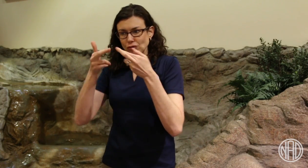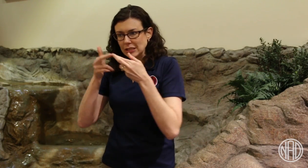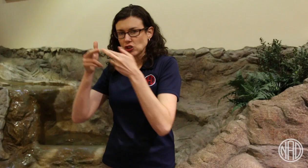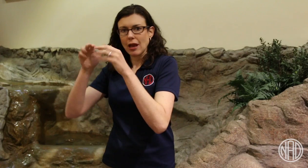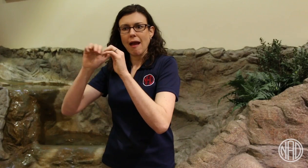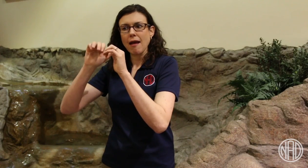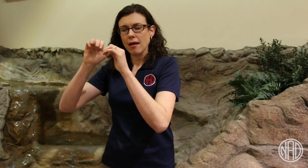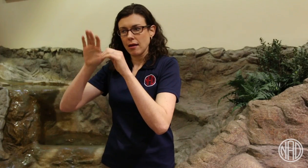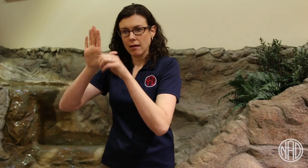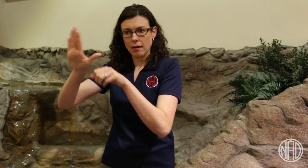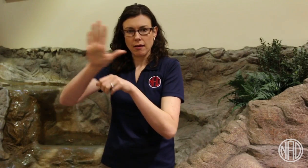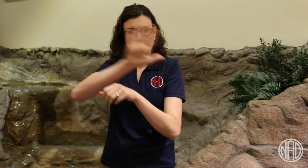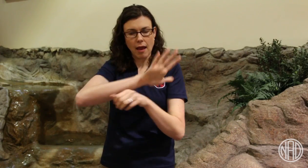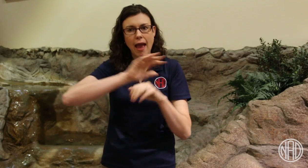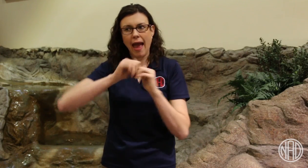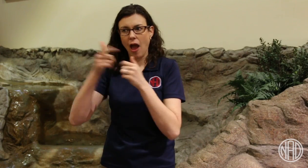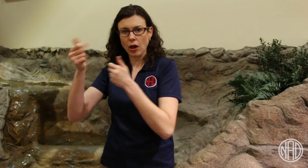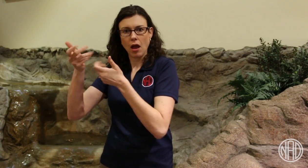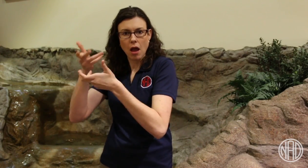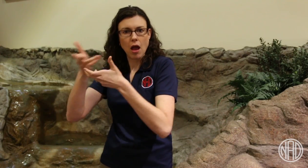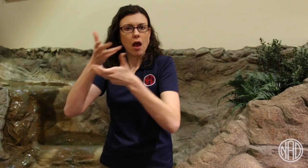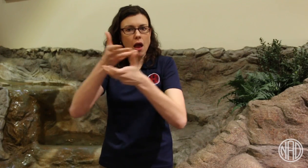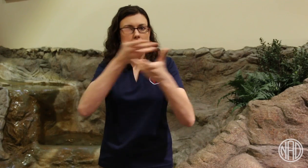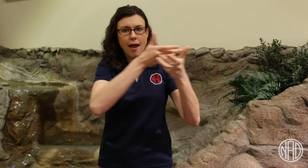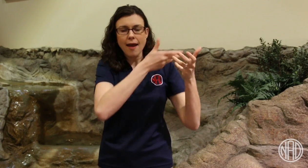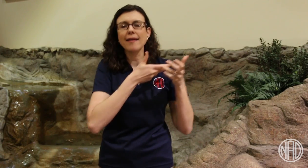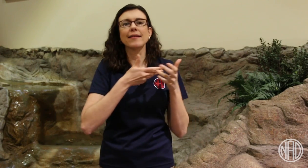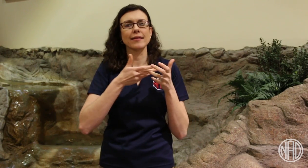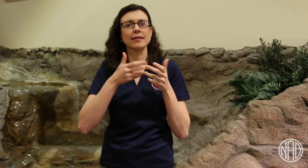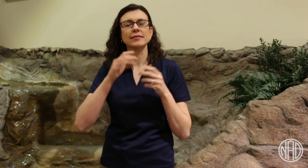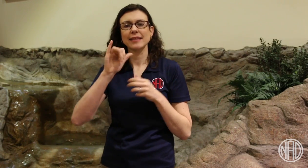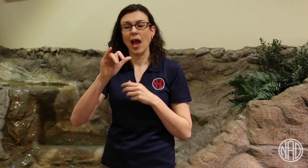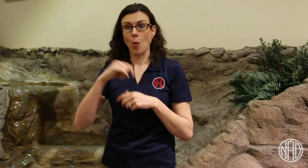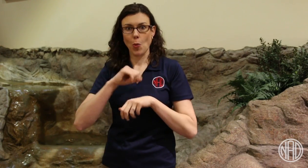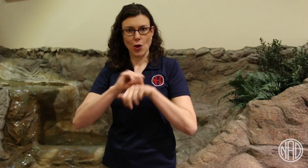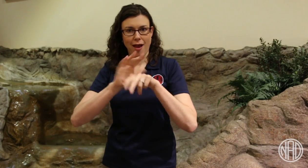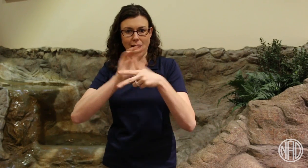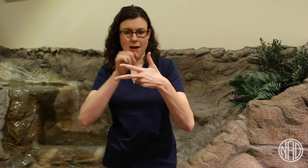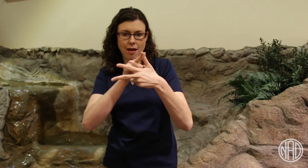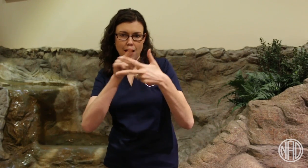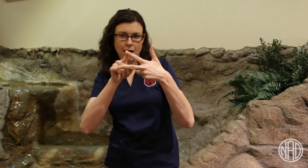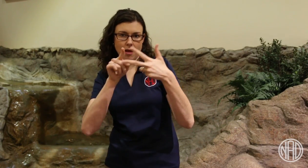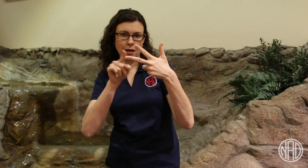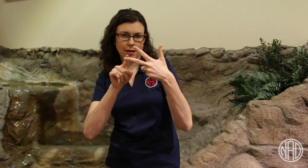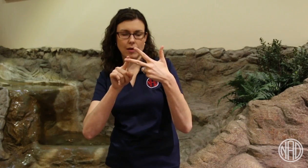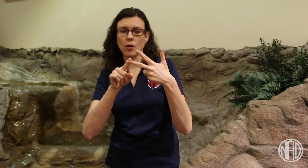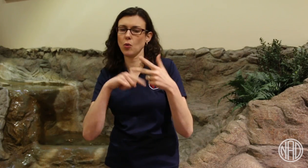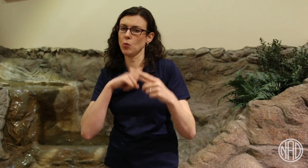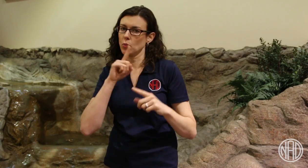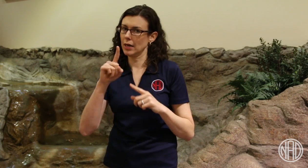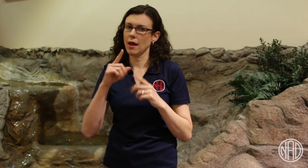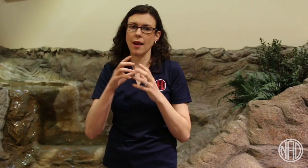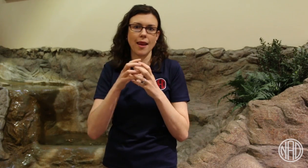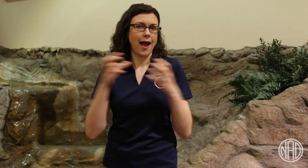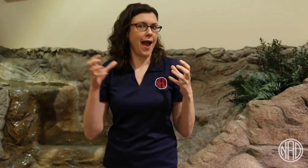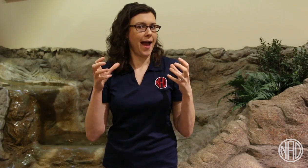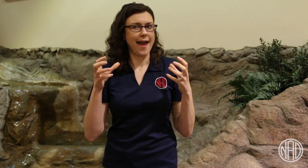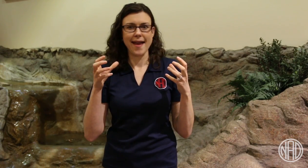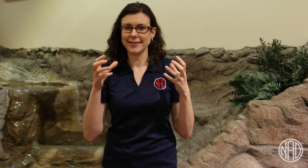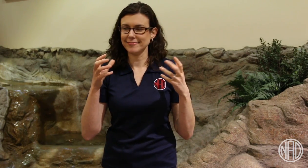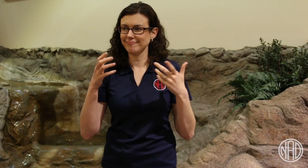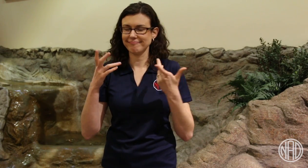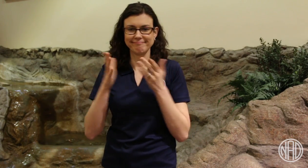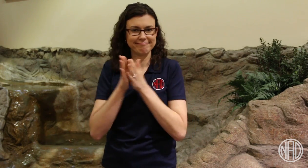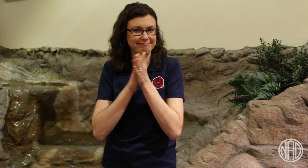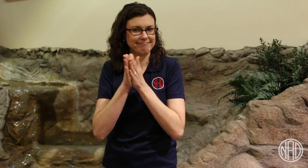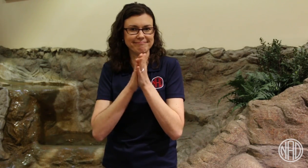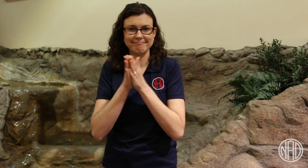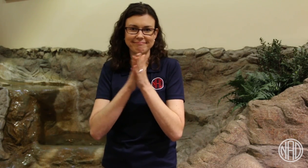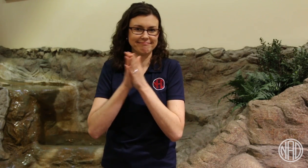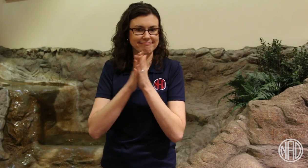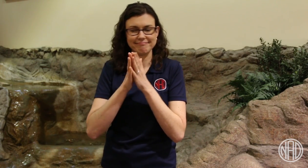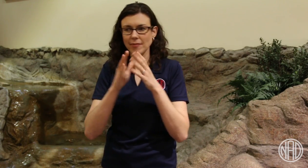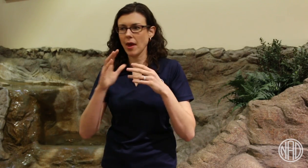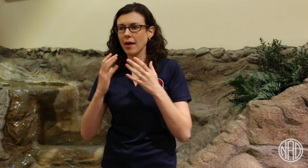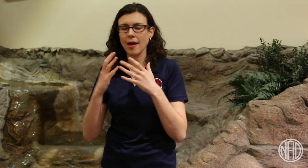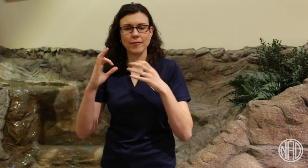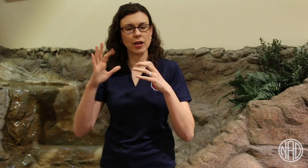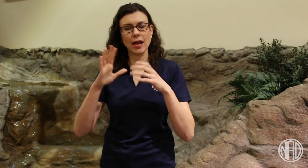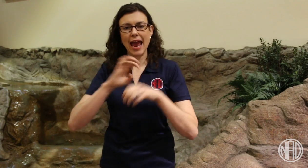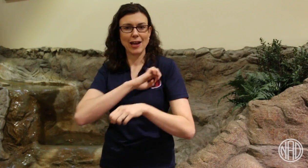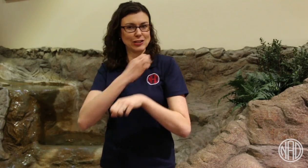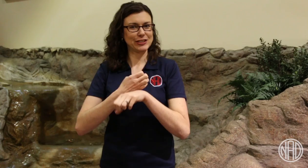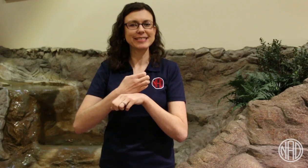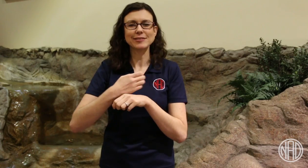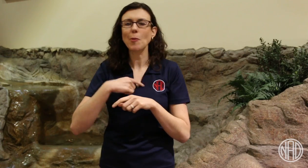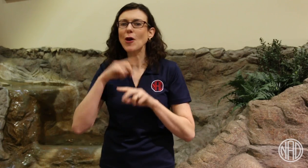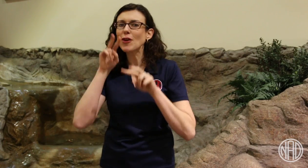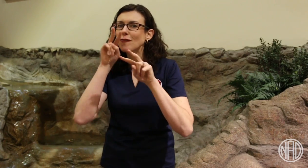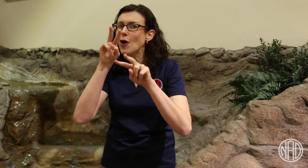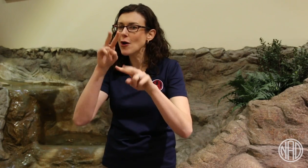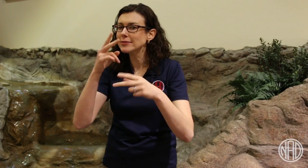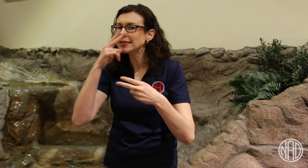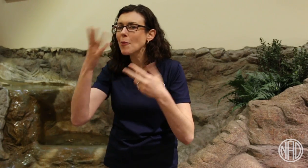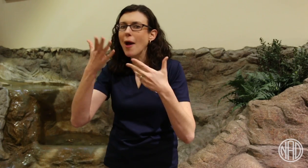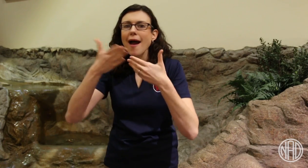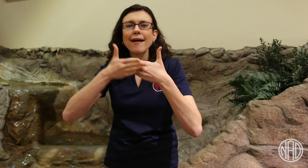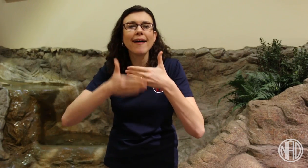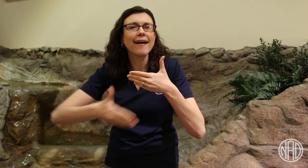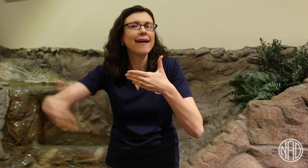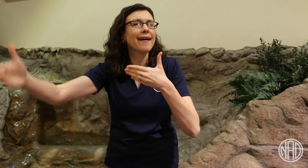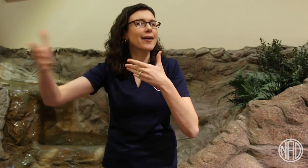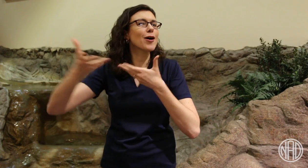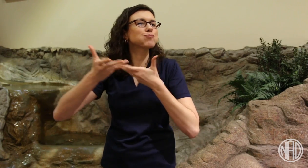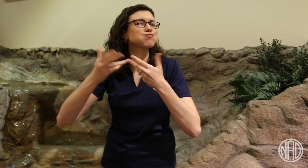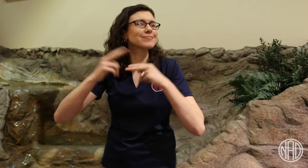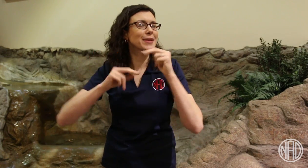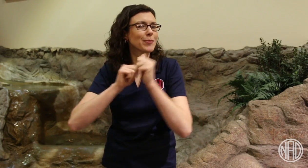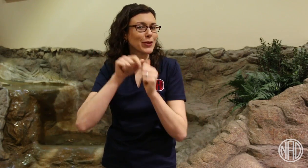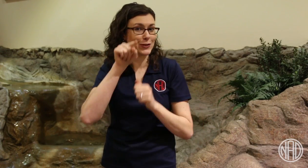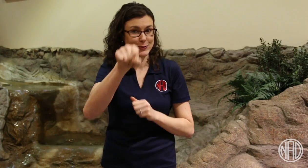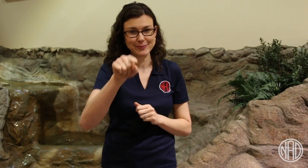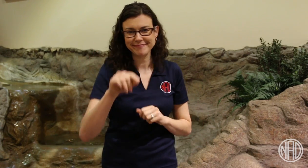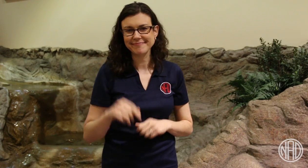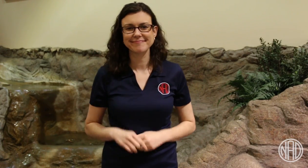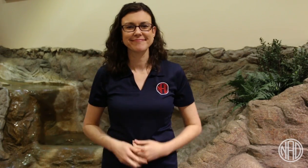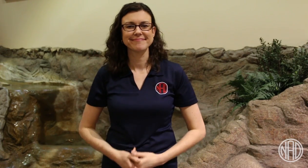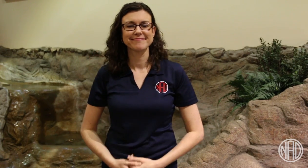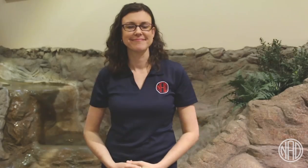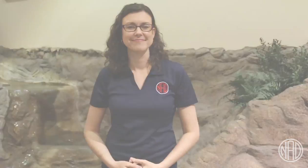The committee has a lot of great energy and looks forward to what's possible in building a relationship with you.